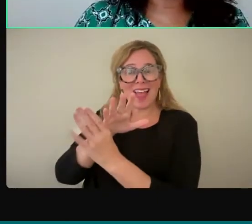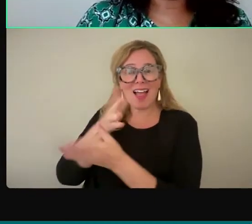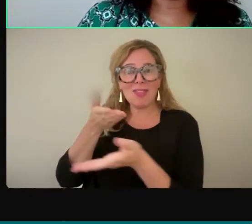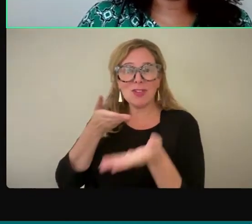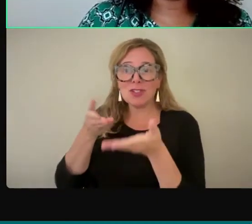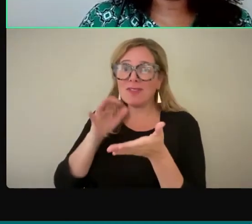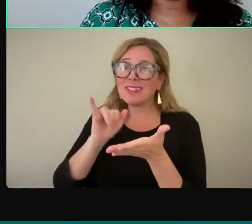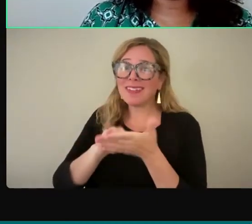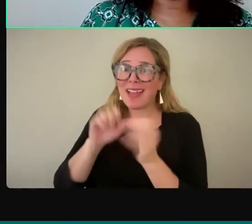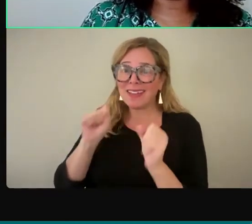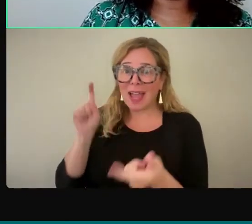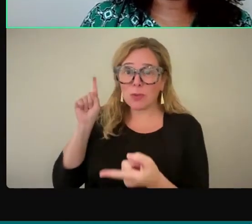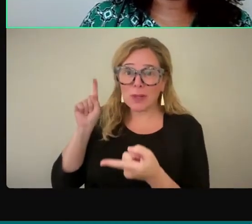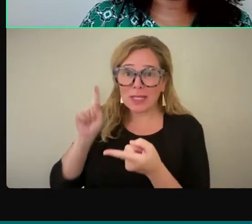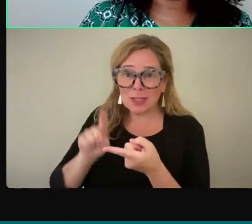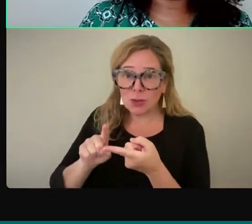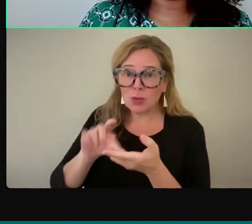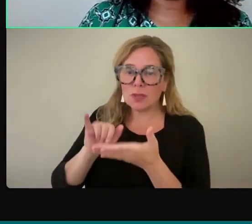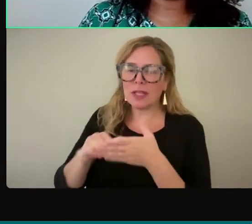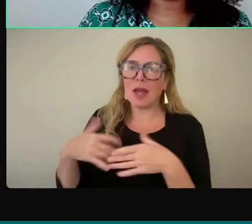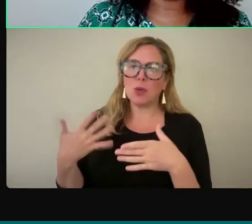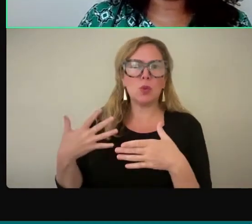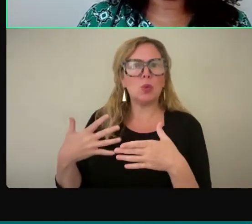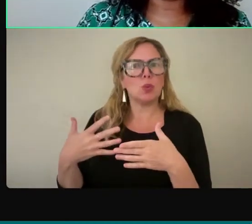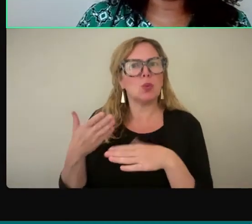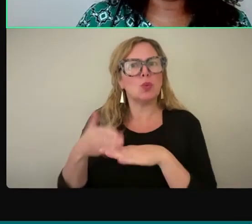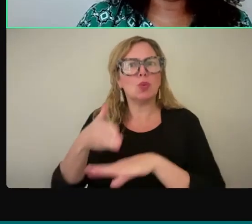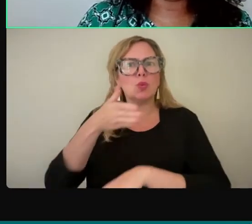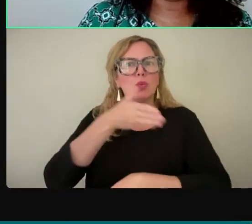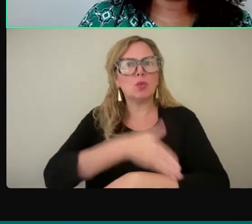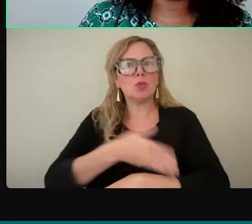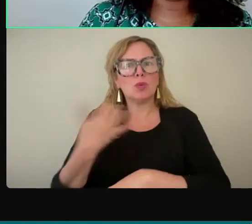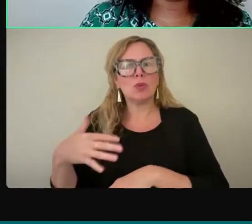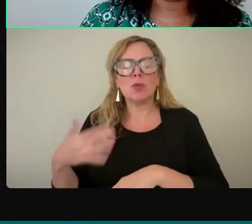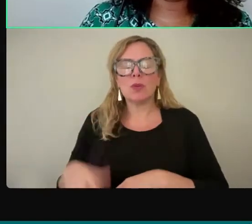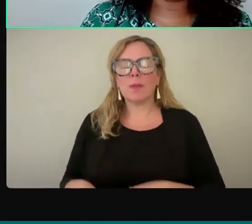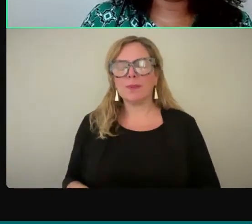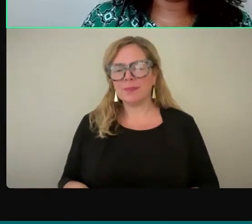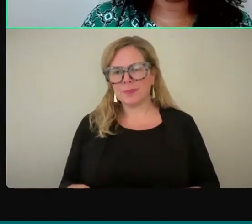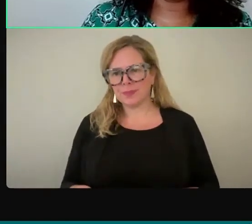We saw many comments similar to this. It's challenging with my mother's mobility in